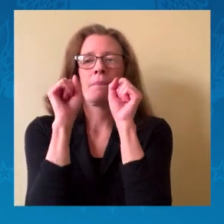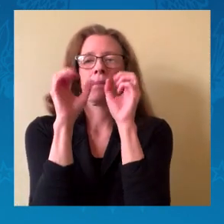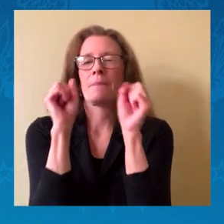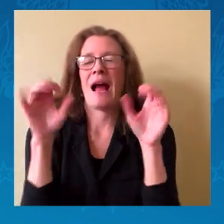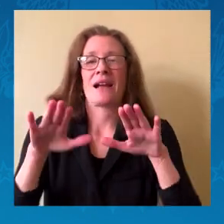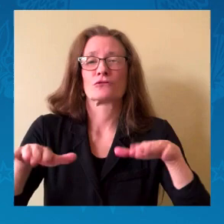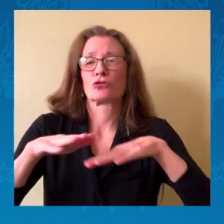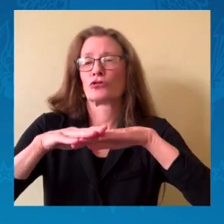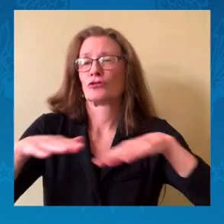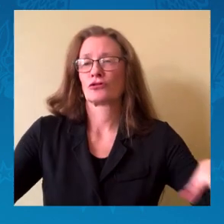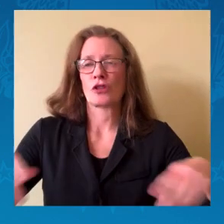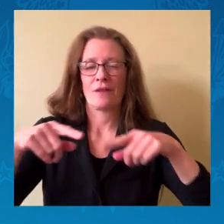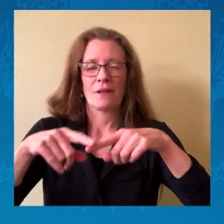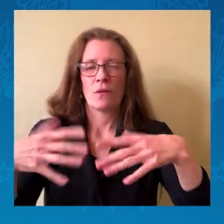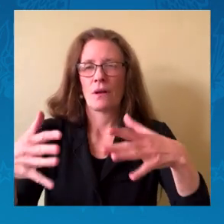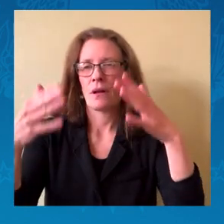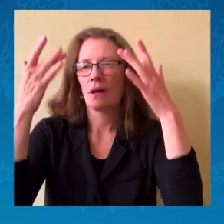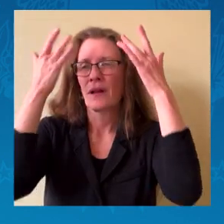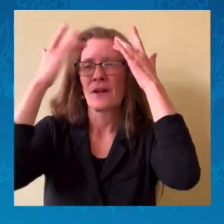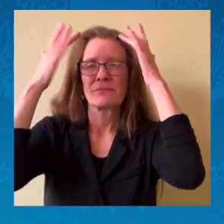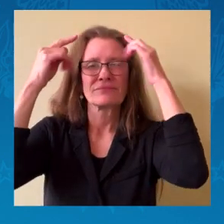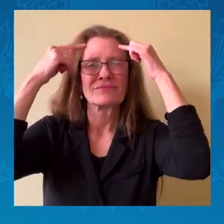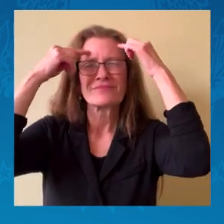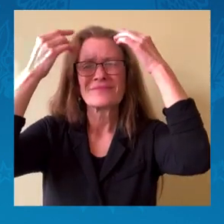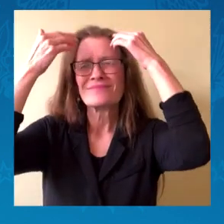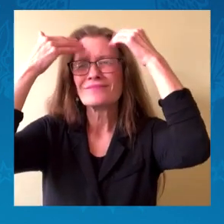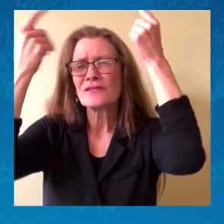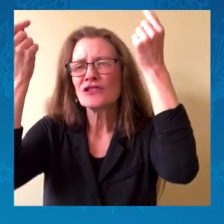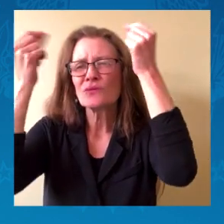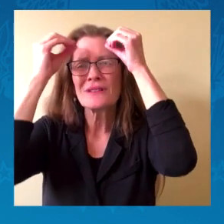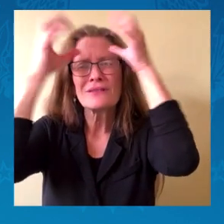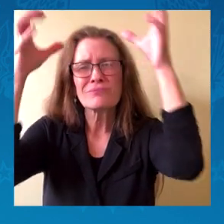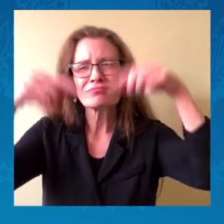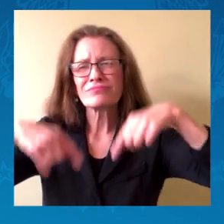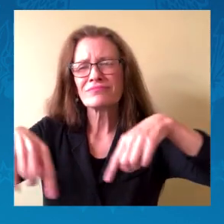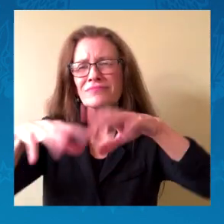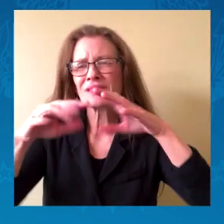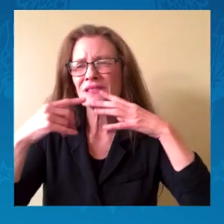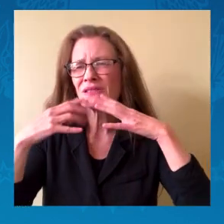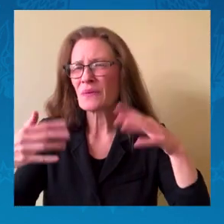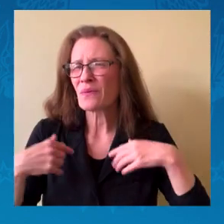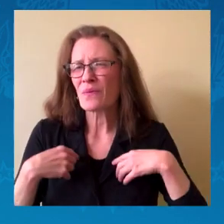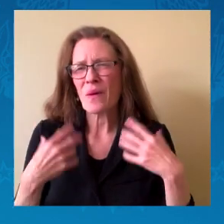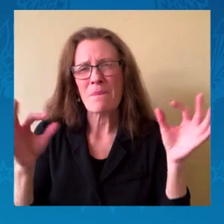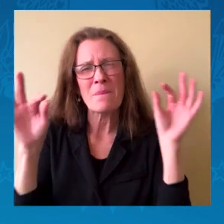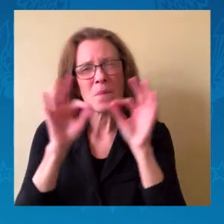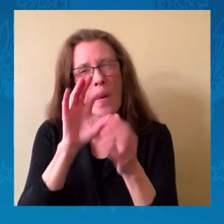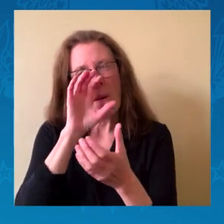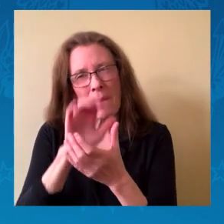and what they can believe is possible. Can you talk a bit about the challenges